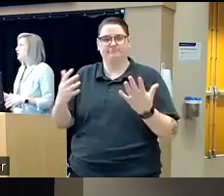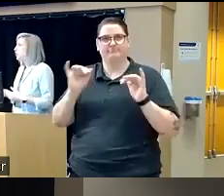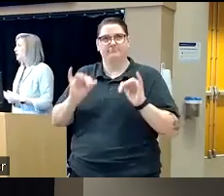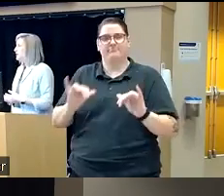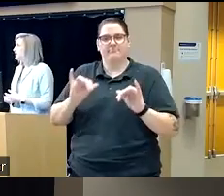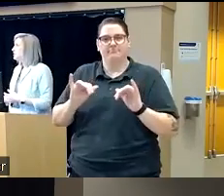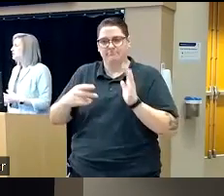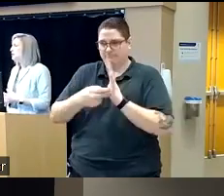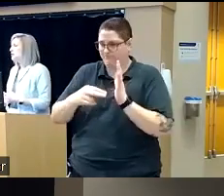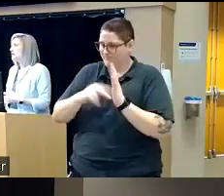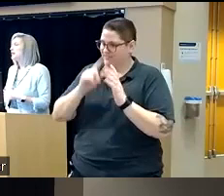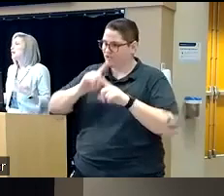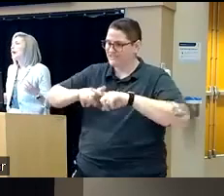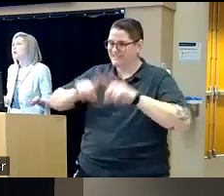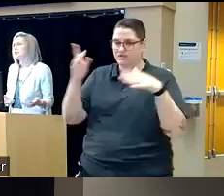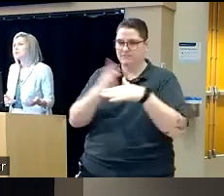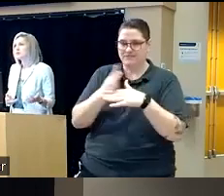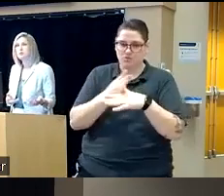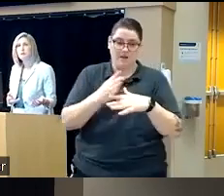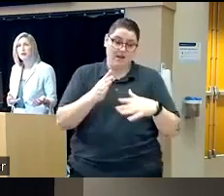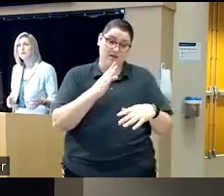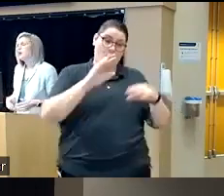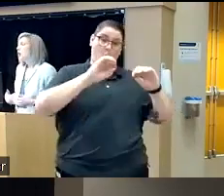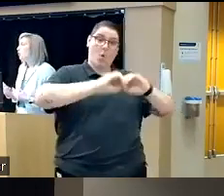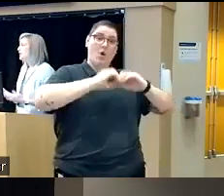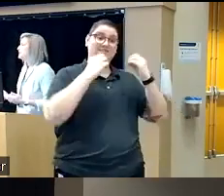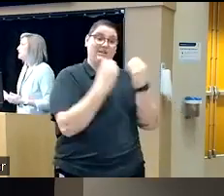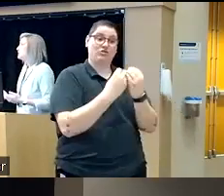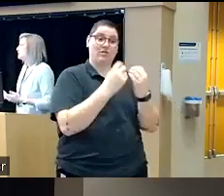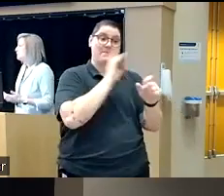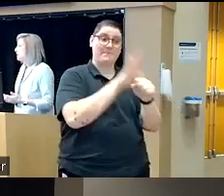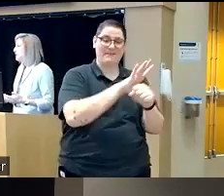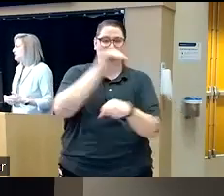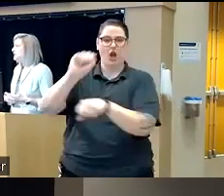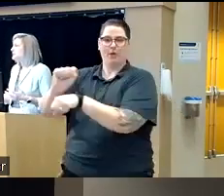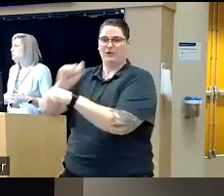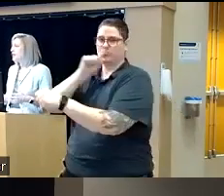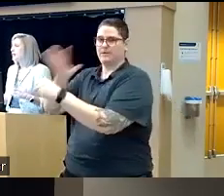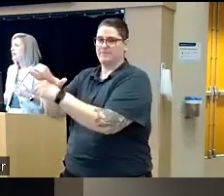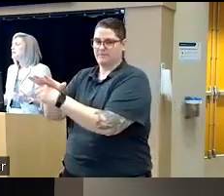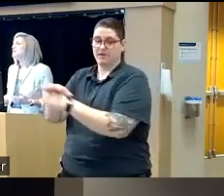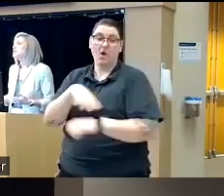between organizational commitment and occupational commitment organizational commitment is when an